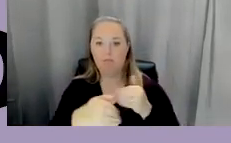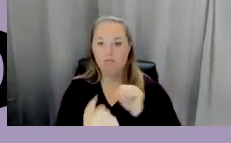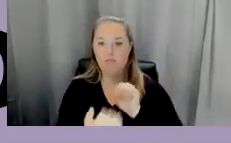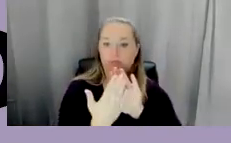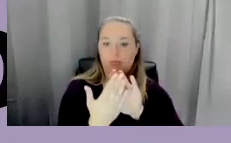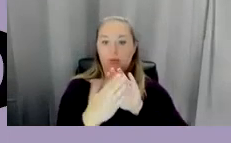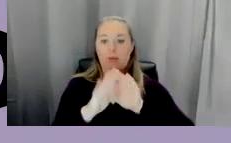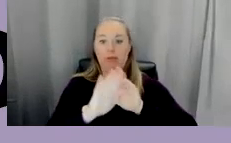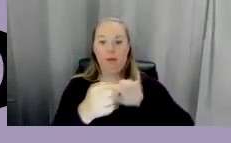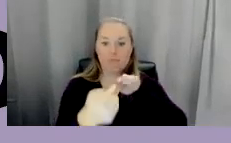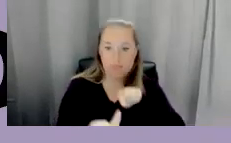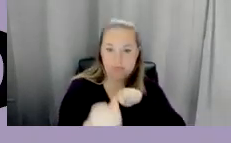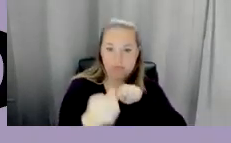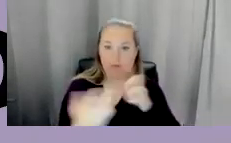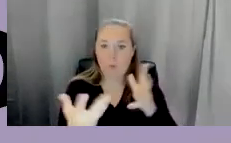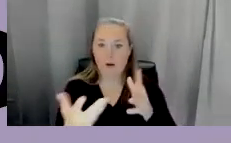THAT TO BE TELLING A STORY ABOUT